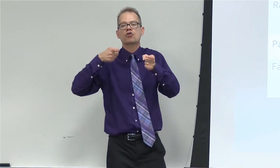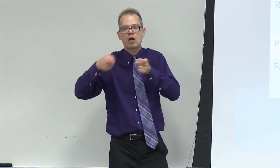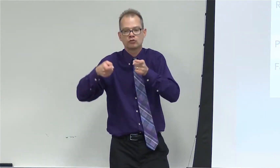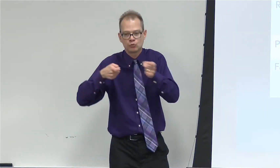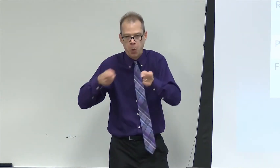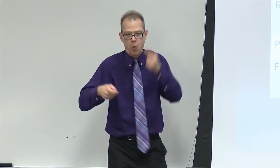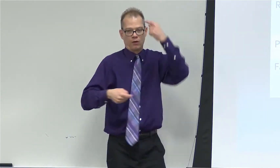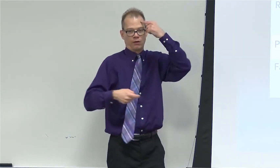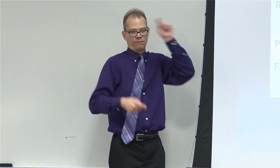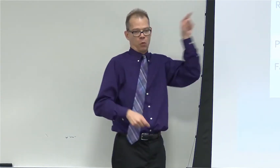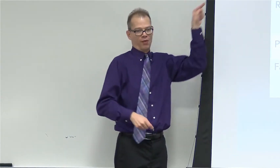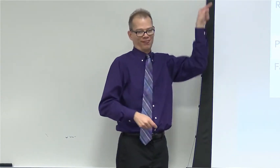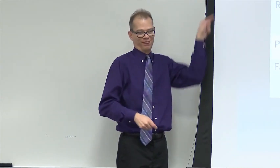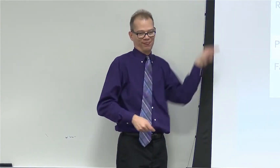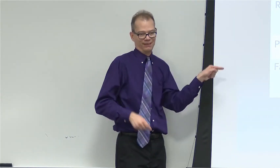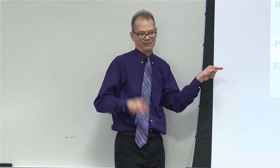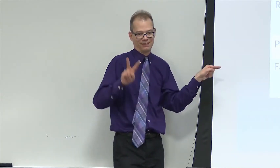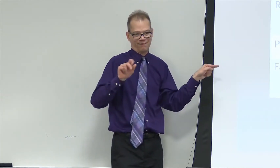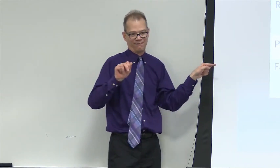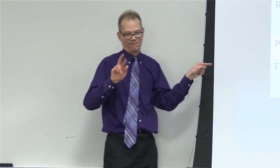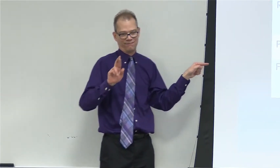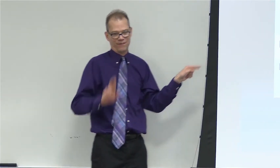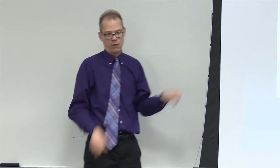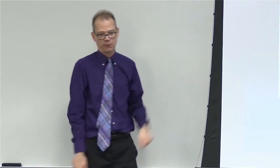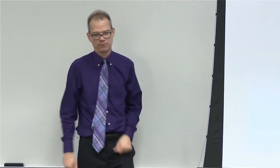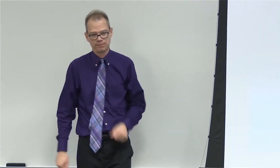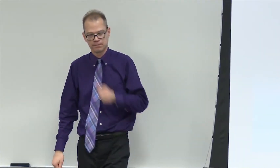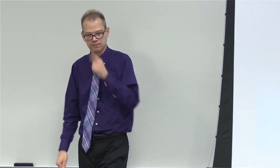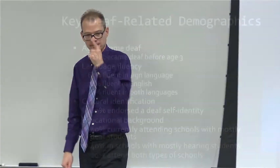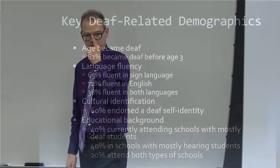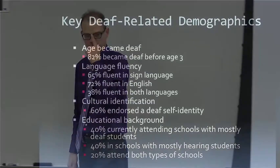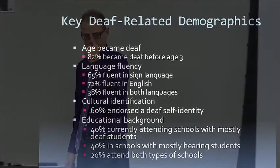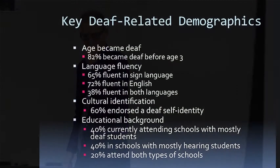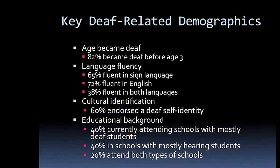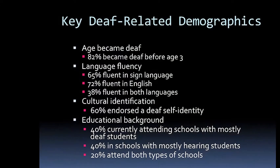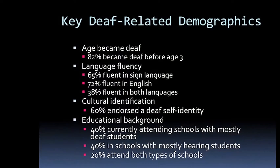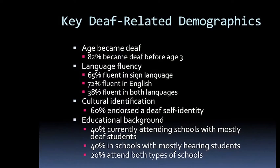we took control...we took control for these differences.